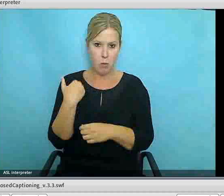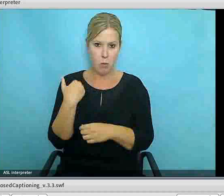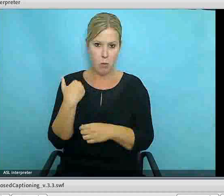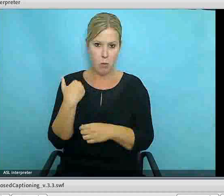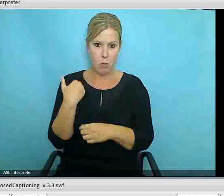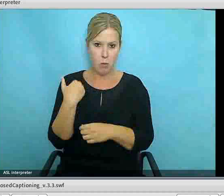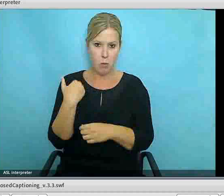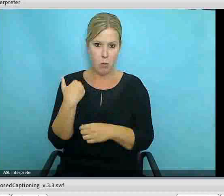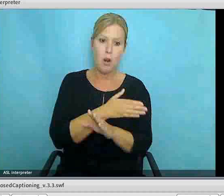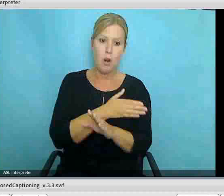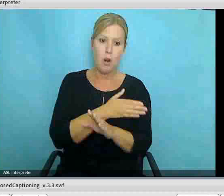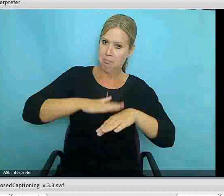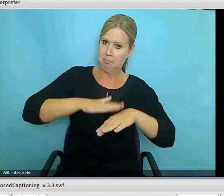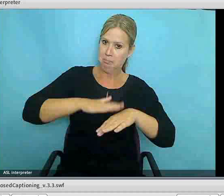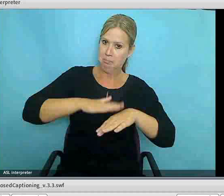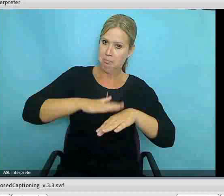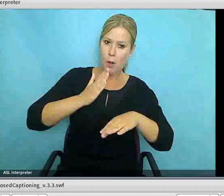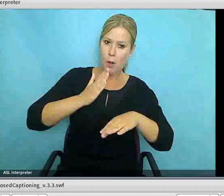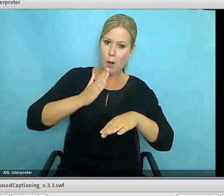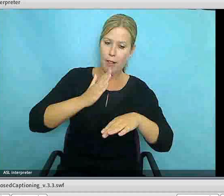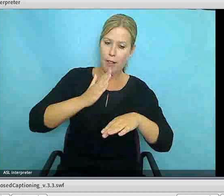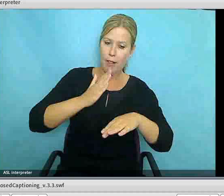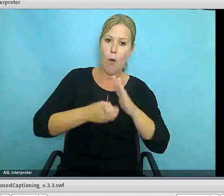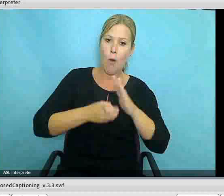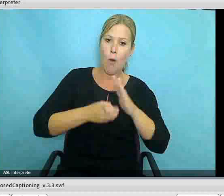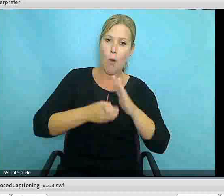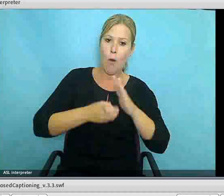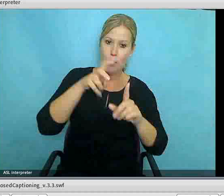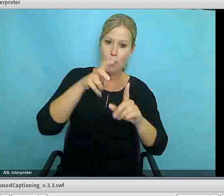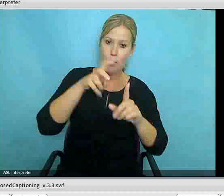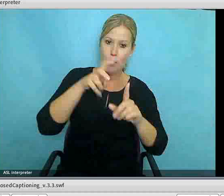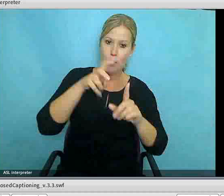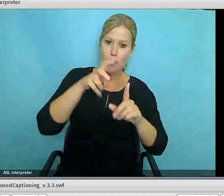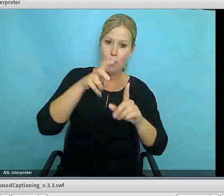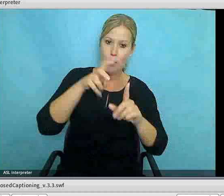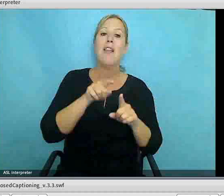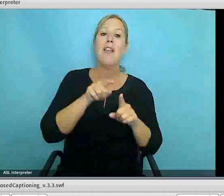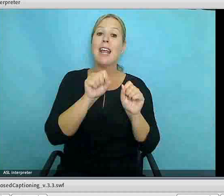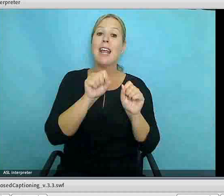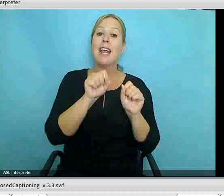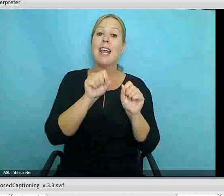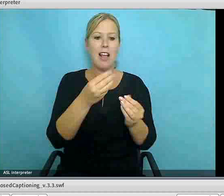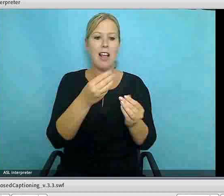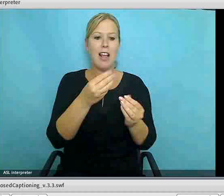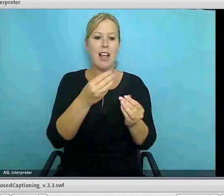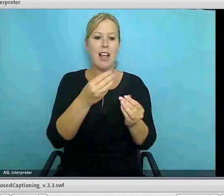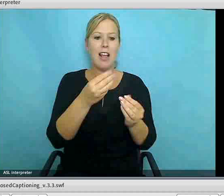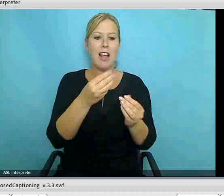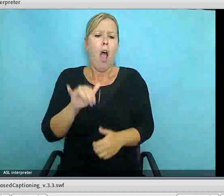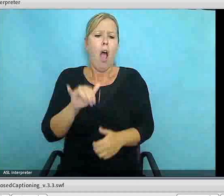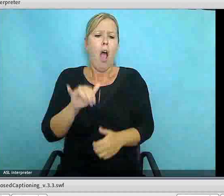Again, if they take no action, they will be enrolled in the plan that was chosen for them.